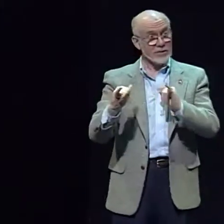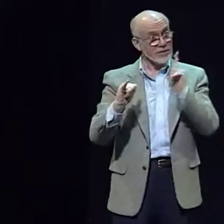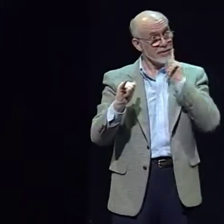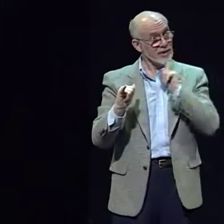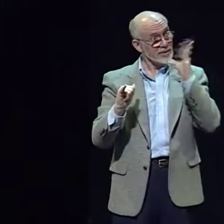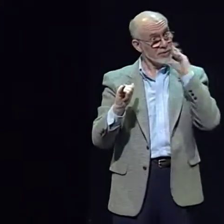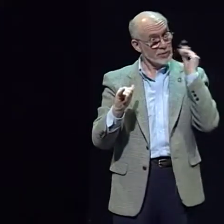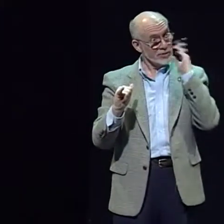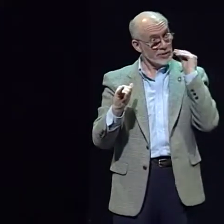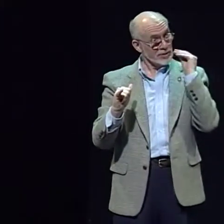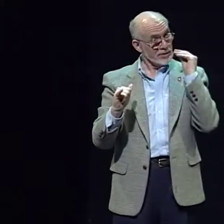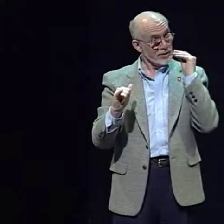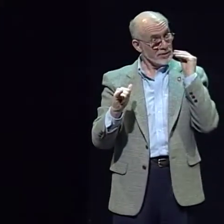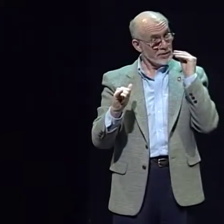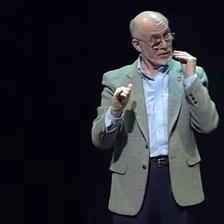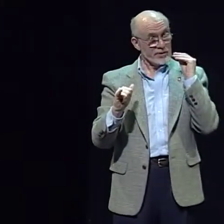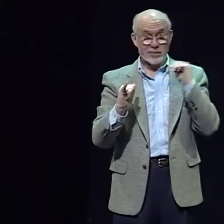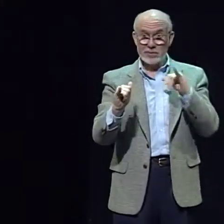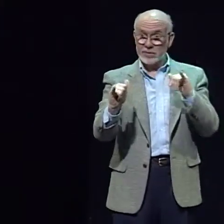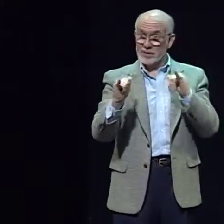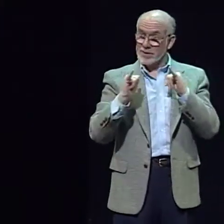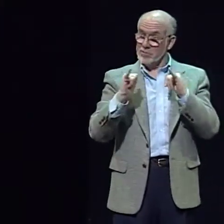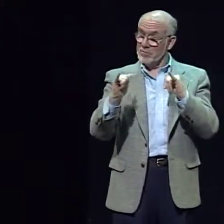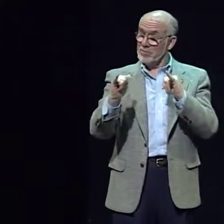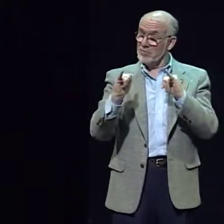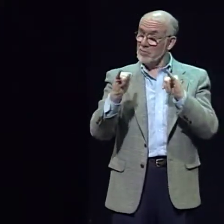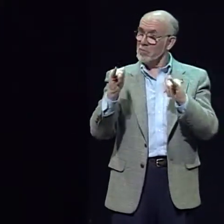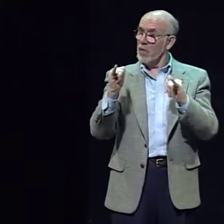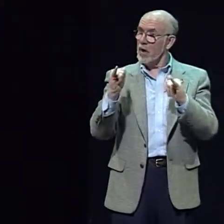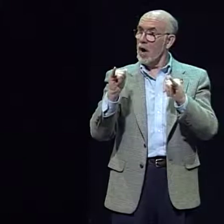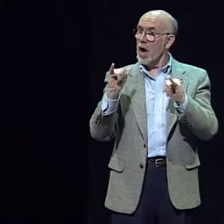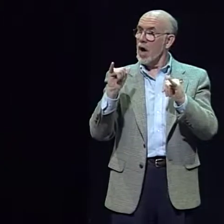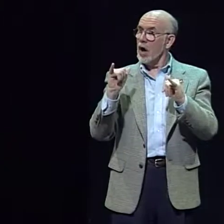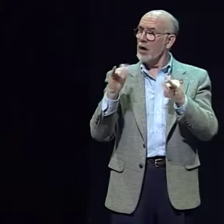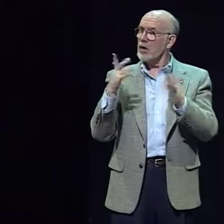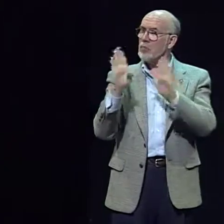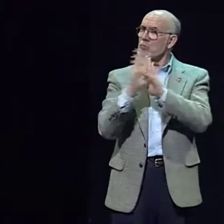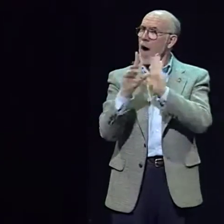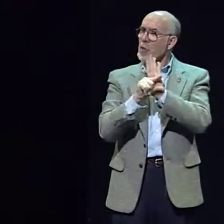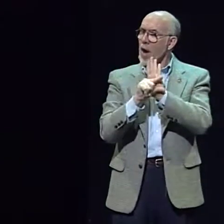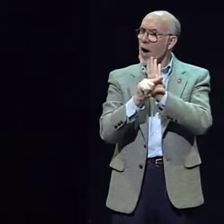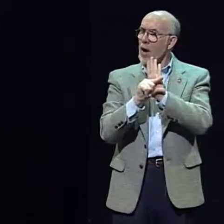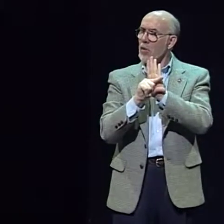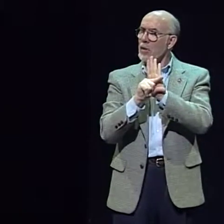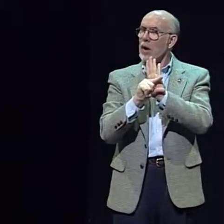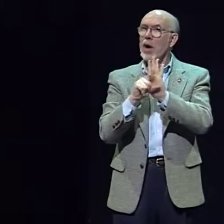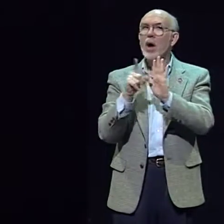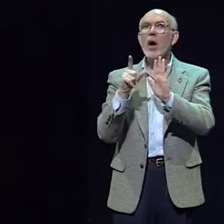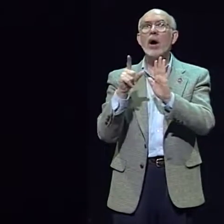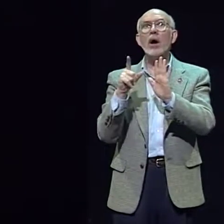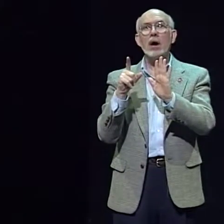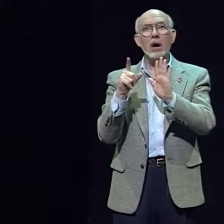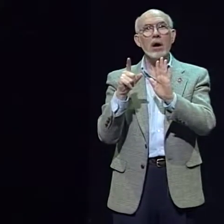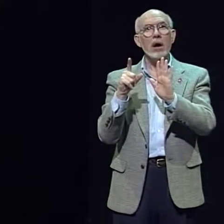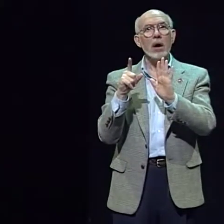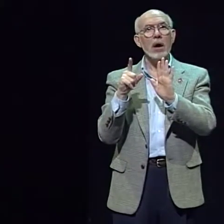BUT THERE'S ENOUGH SIMILARITY FROM HAVING SIMILAR DEAF EXPERIENCES THAT, YOU KNOW,